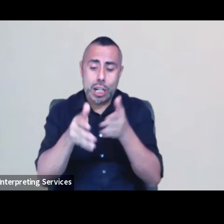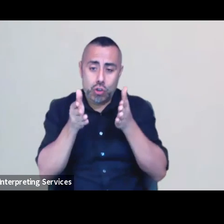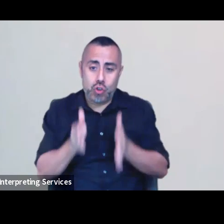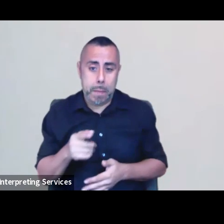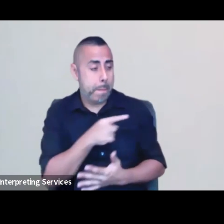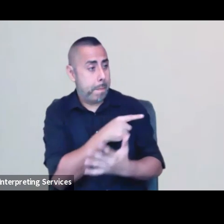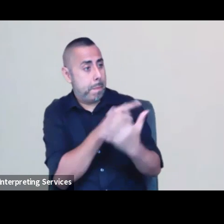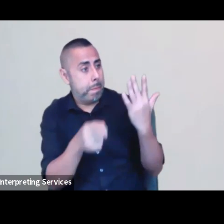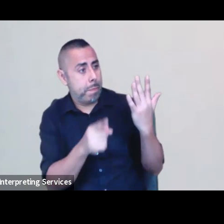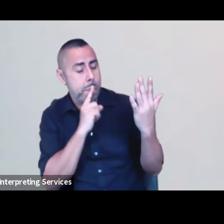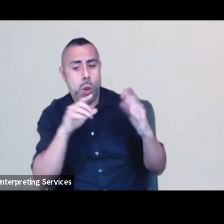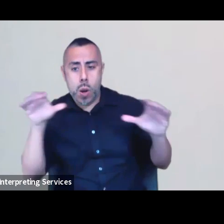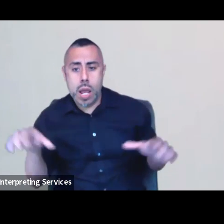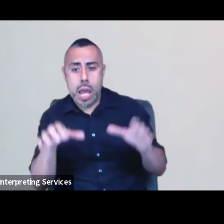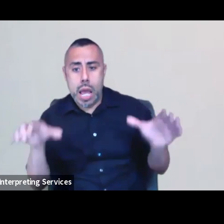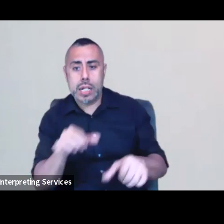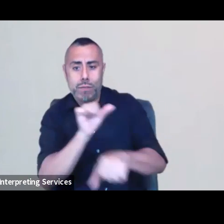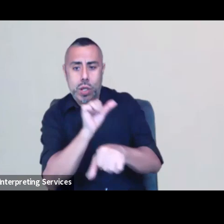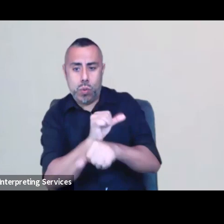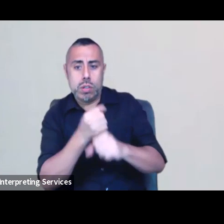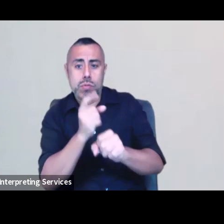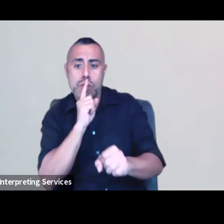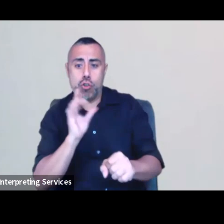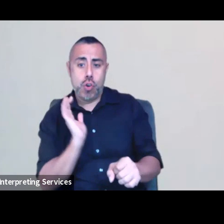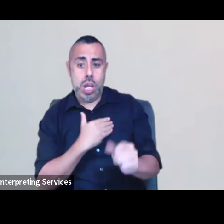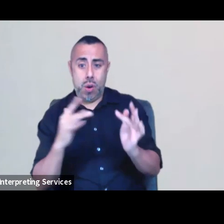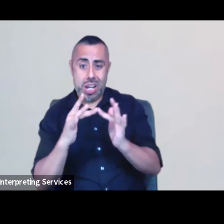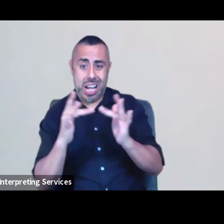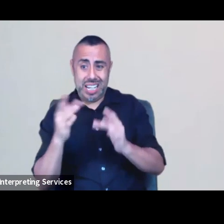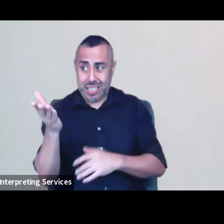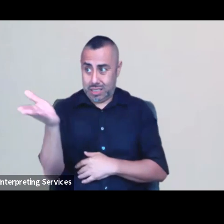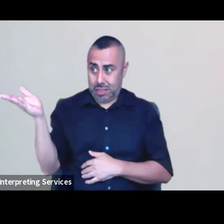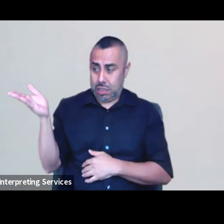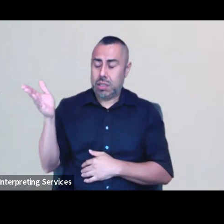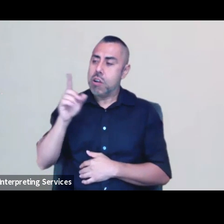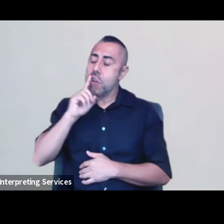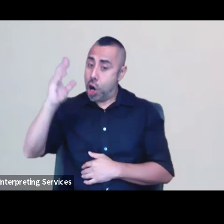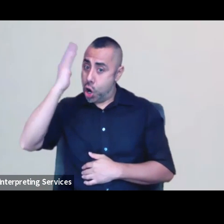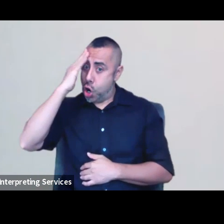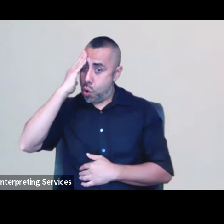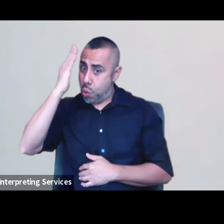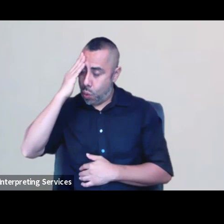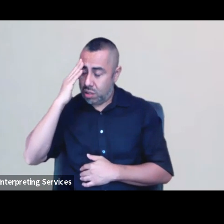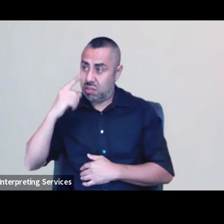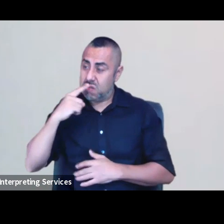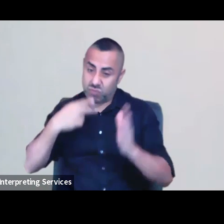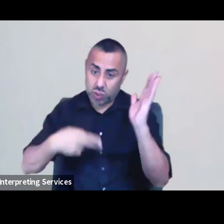our contacts are aware of the reality of how the coronavirus pandemic is impacting the arts